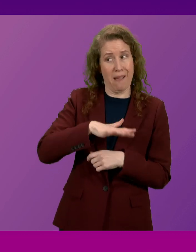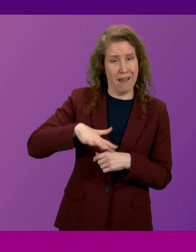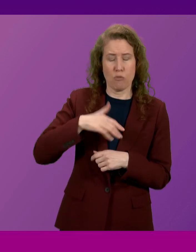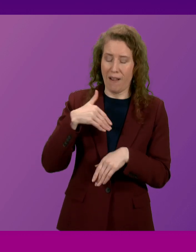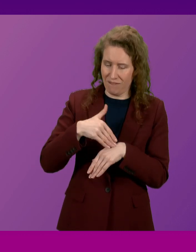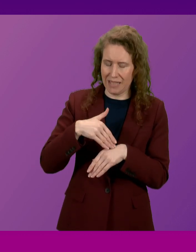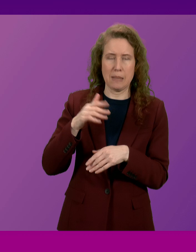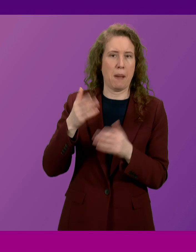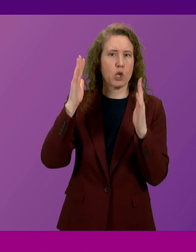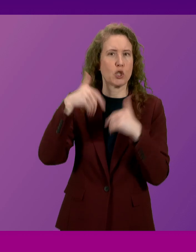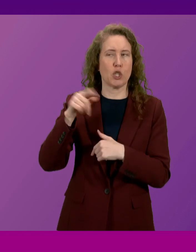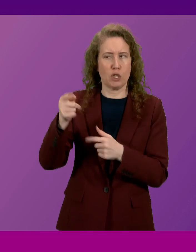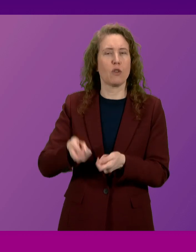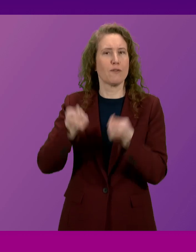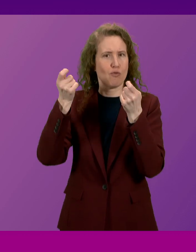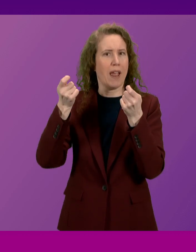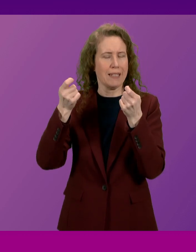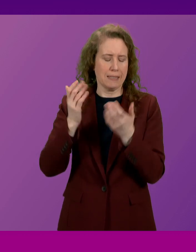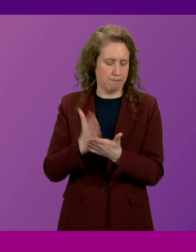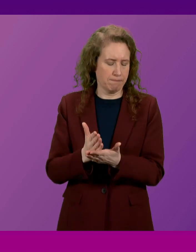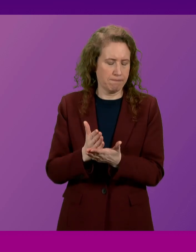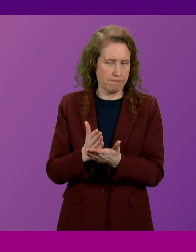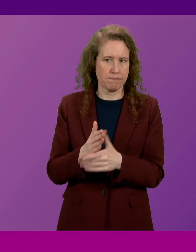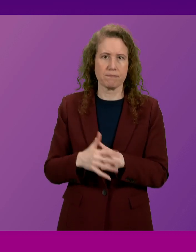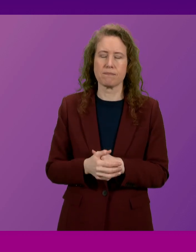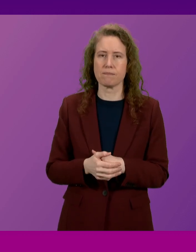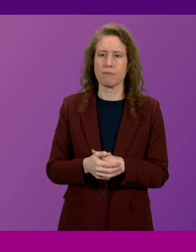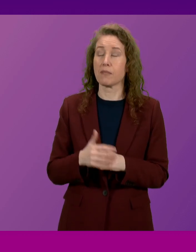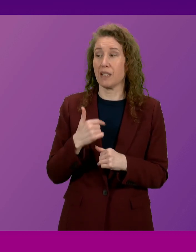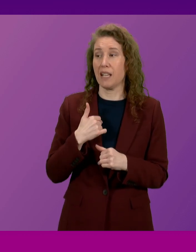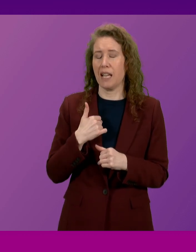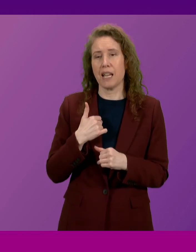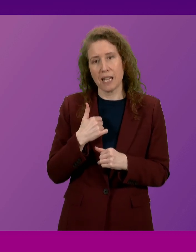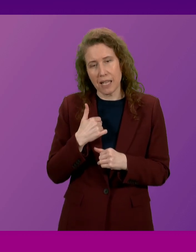concerns that he has put on the record. I find the university’s proposed plan deeply